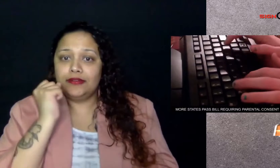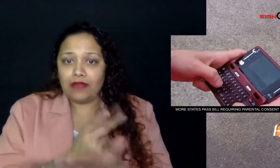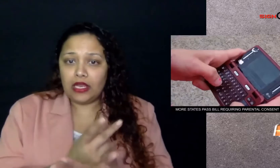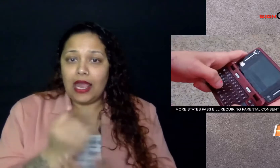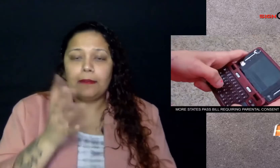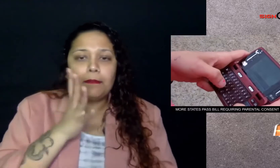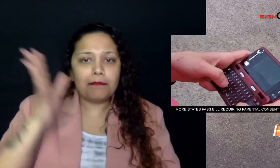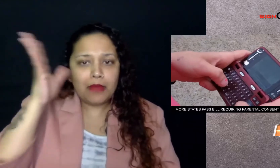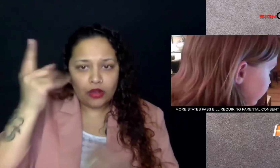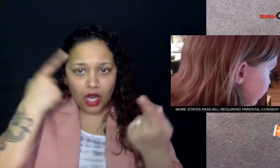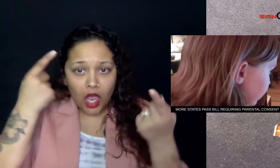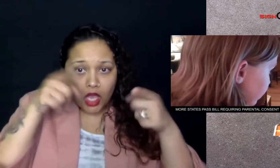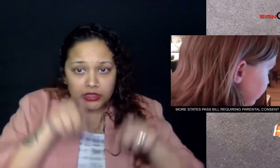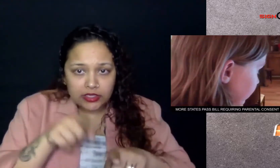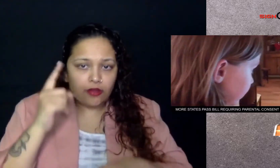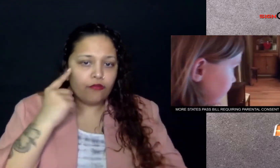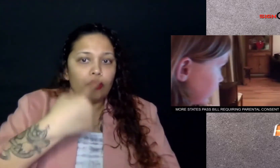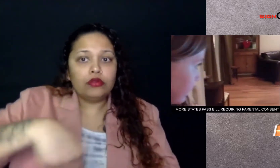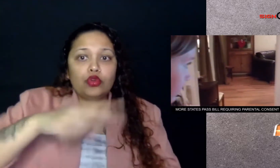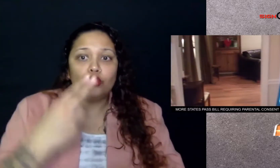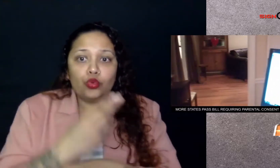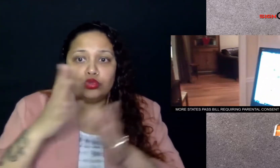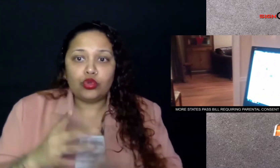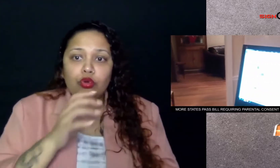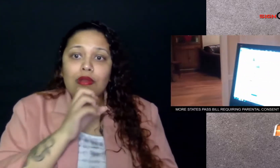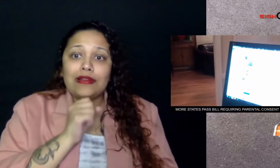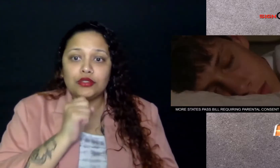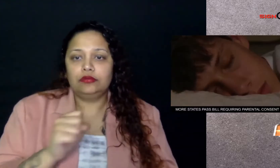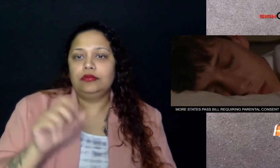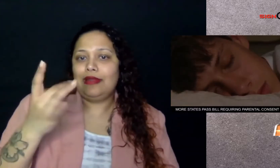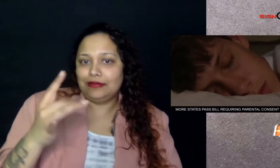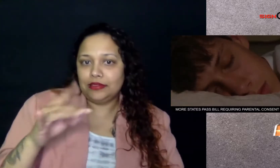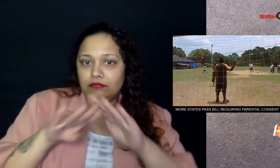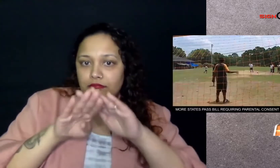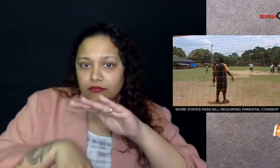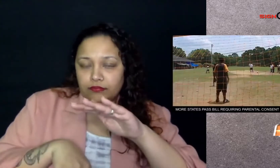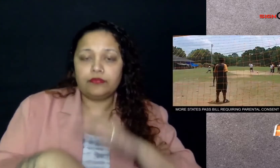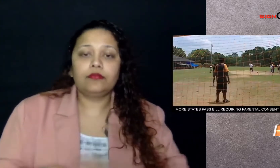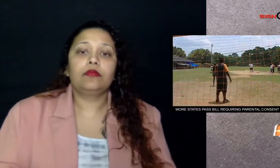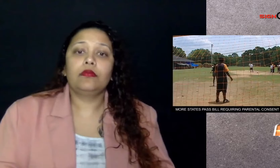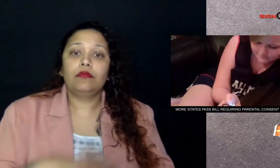that would require age verification and parental consent for users under the age of 18.